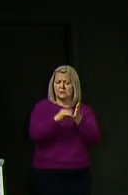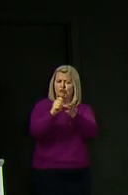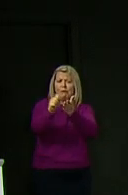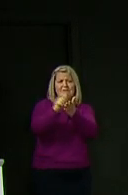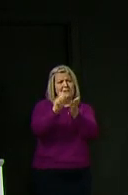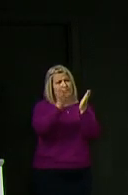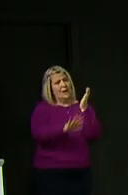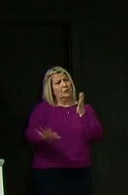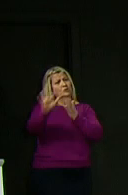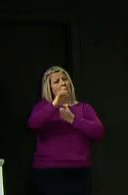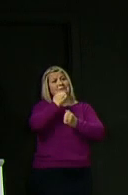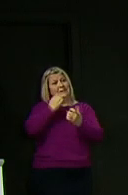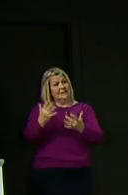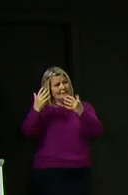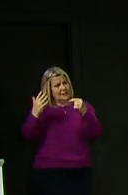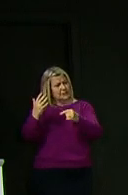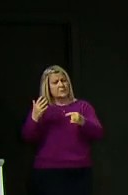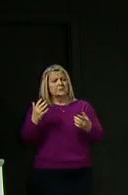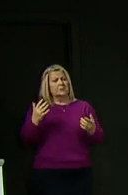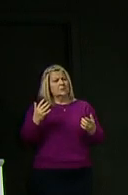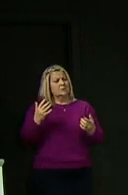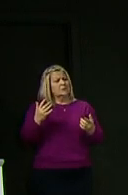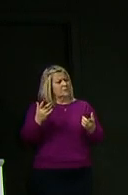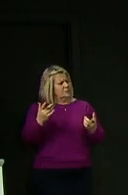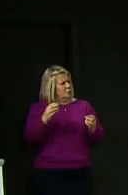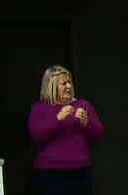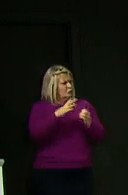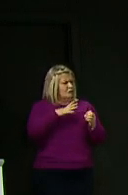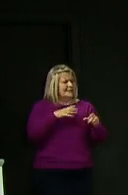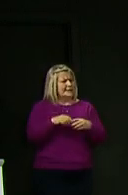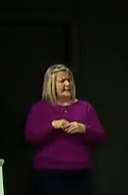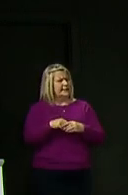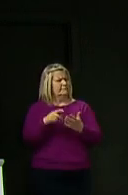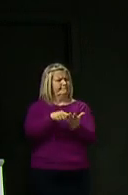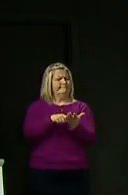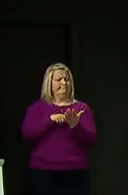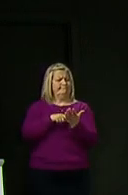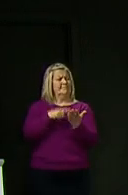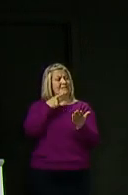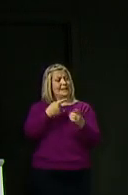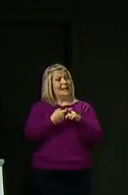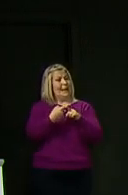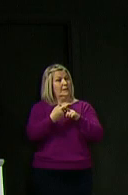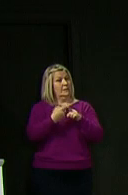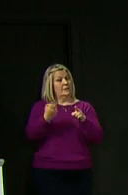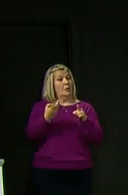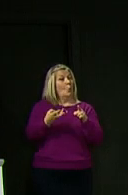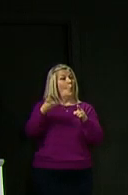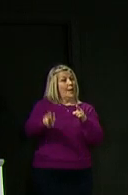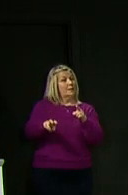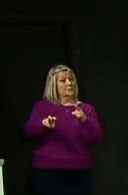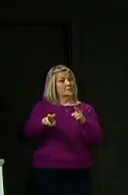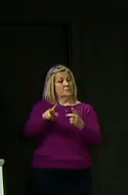it earlier in your response to Peter. It shows that in England and Wales bus drivers, chefs,